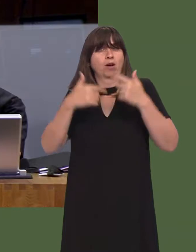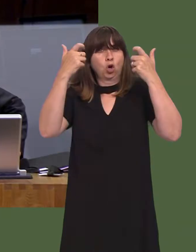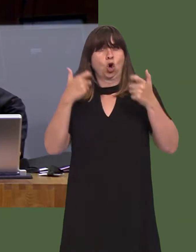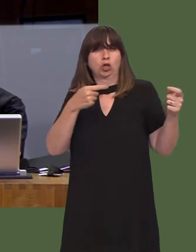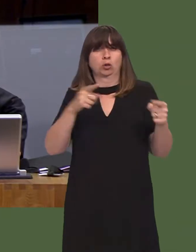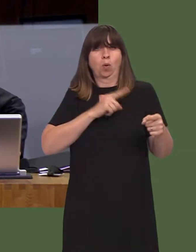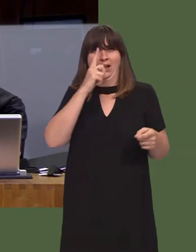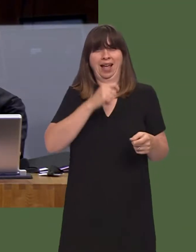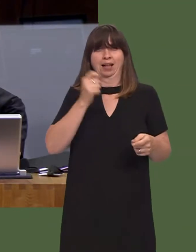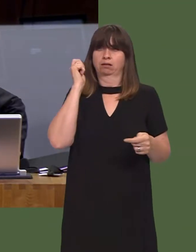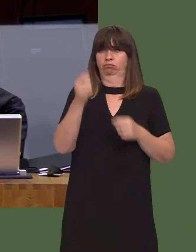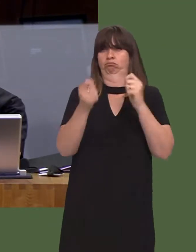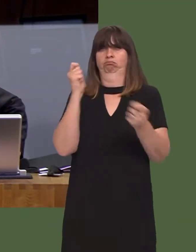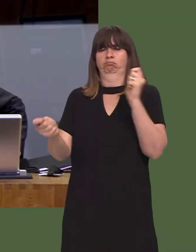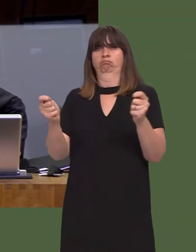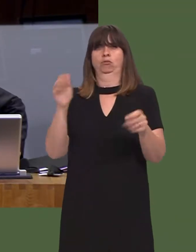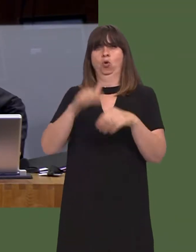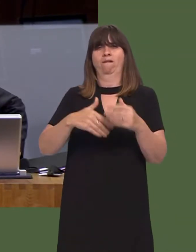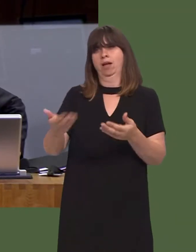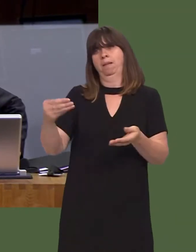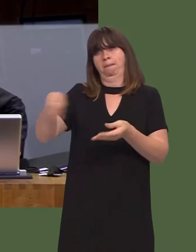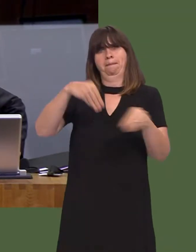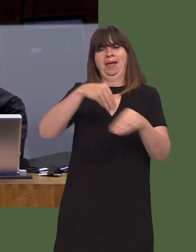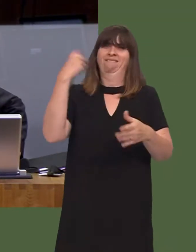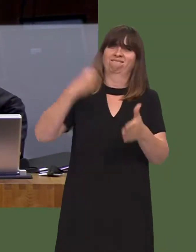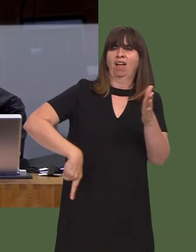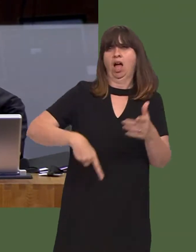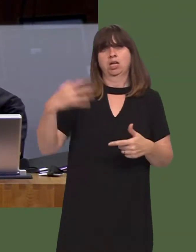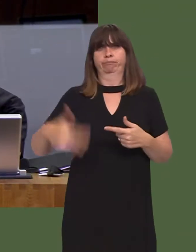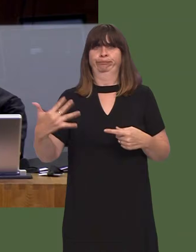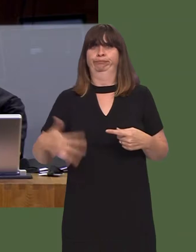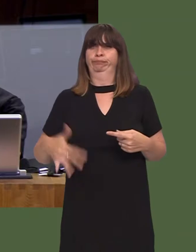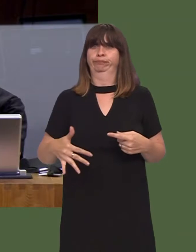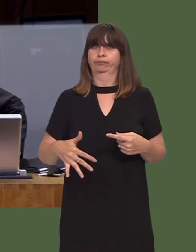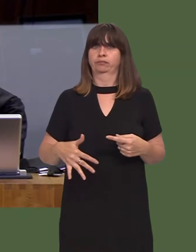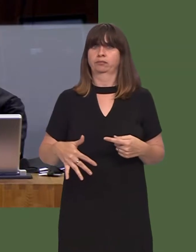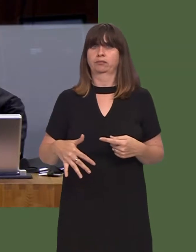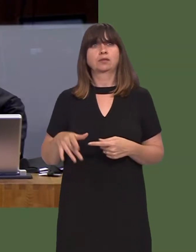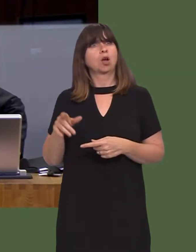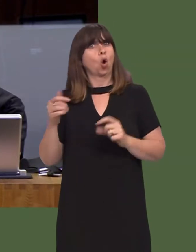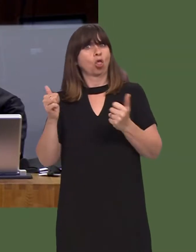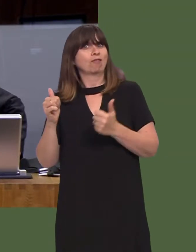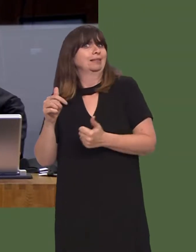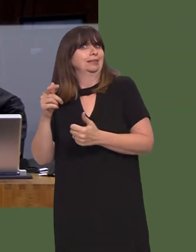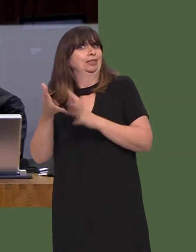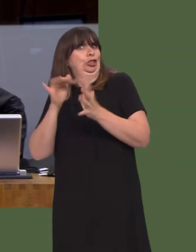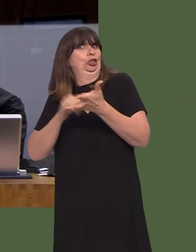staff are facing prosecution and also demands for payment of incurred fines. But, more importantly,